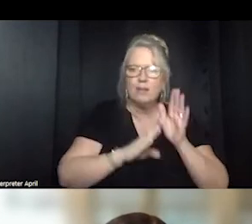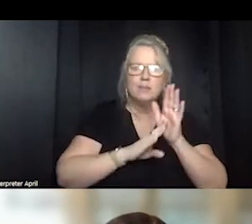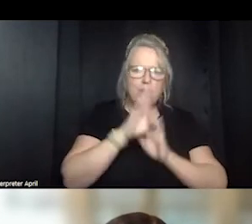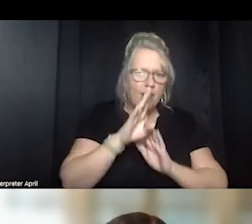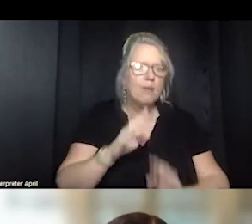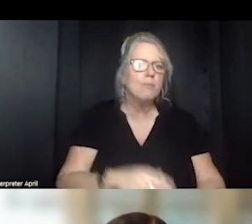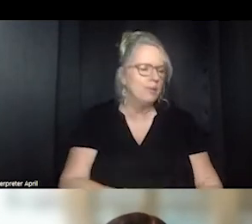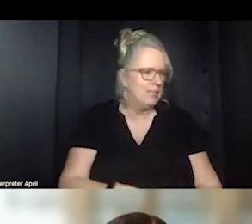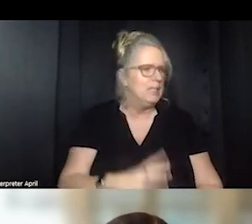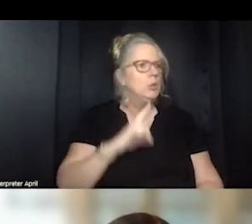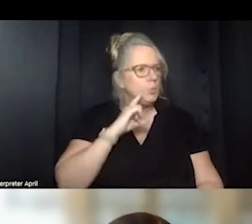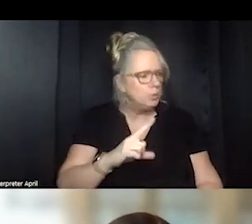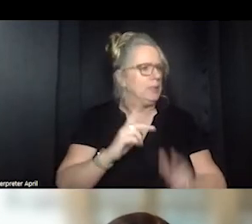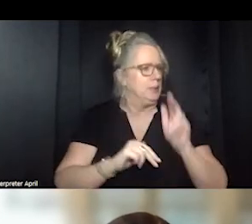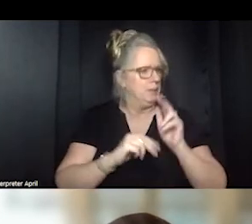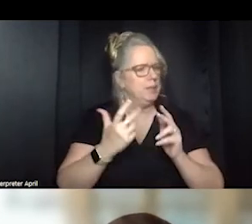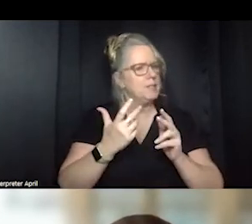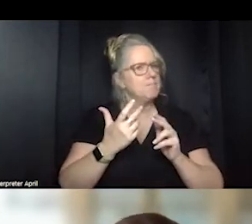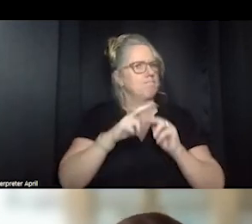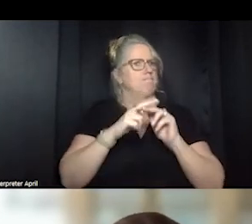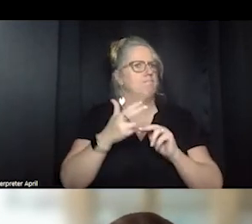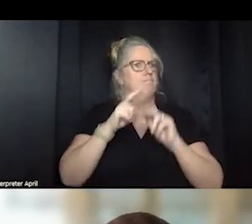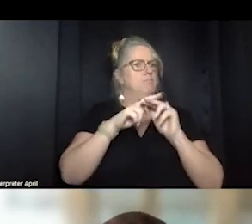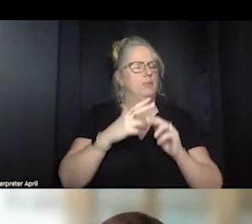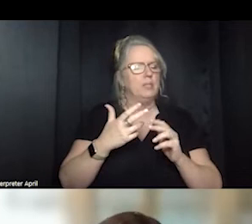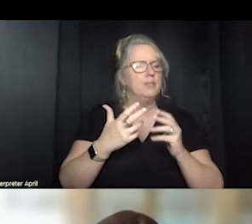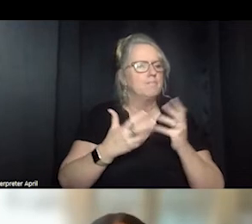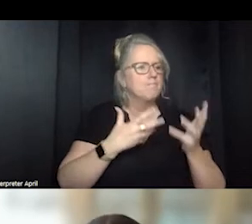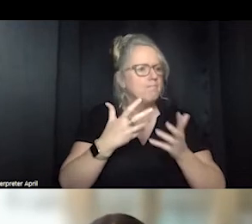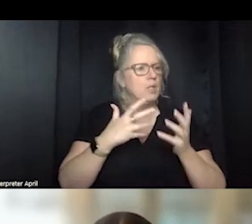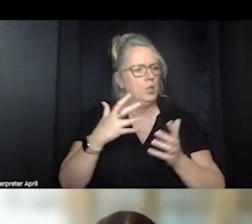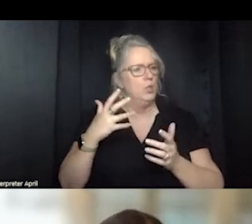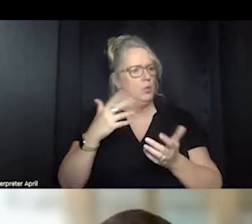YOU KNOW, REALLY, BUILDING UPON WHAT DR., RATHER,